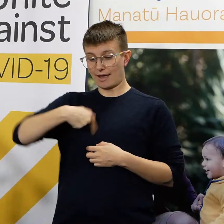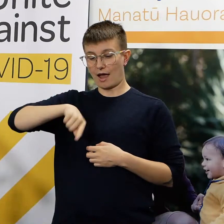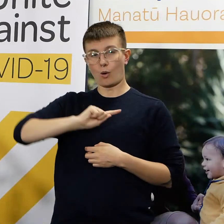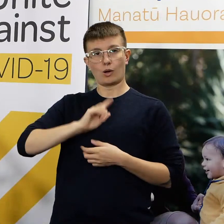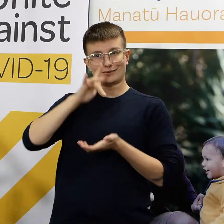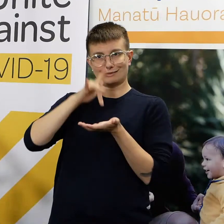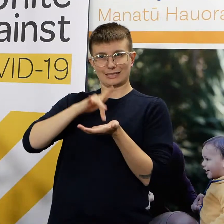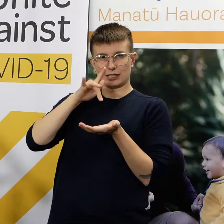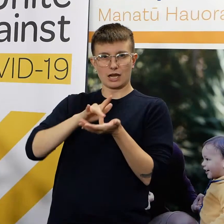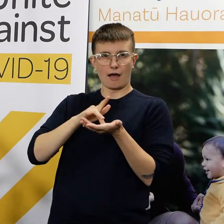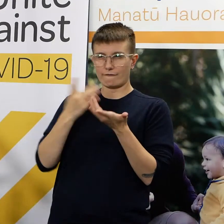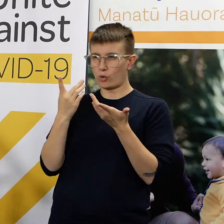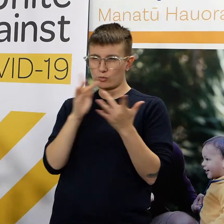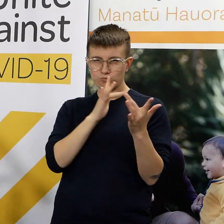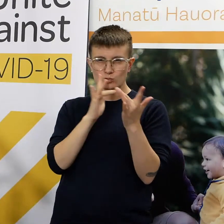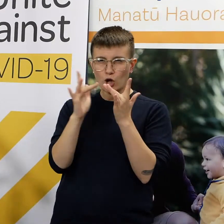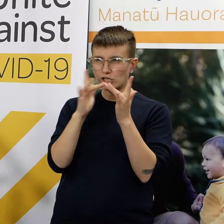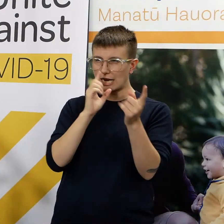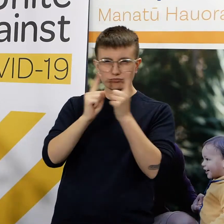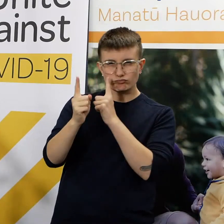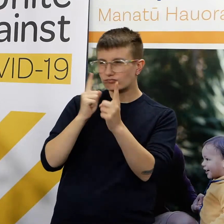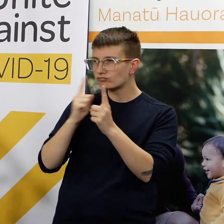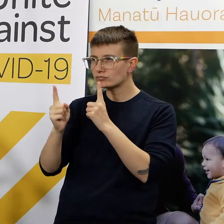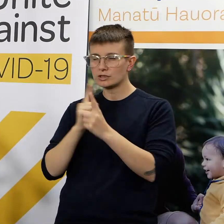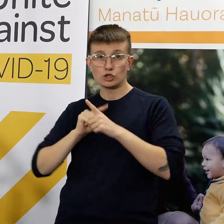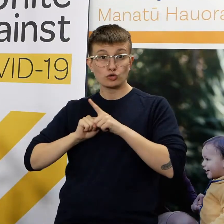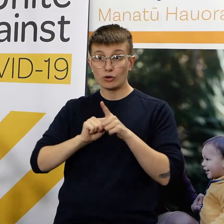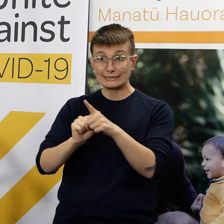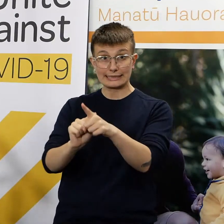from local DHBs and the local DHBs